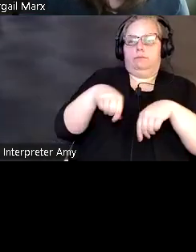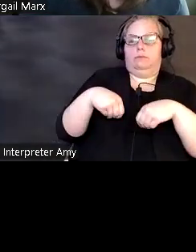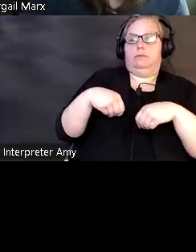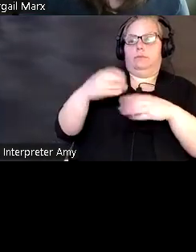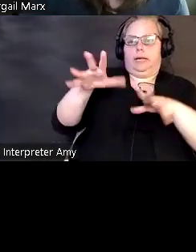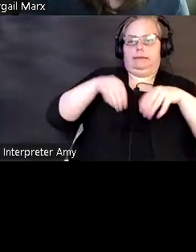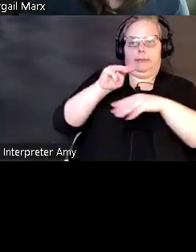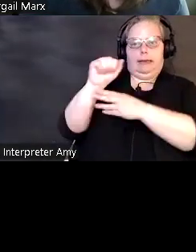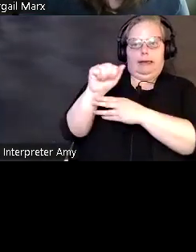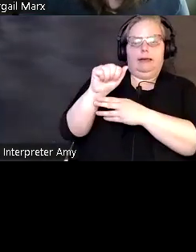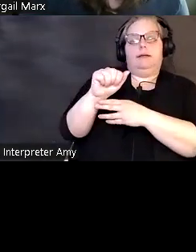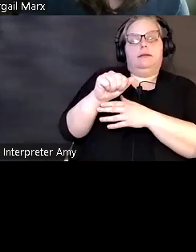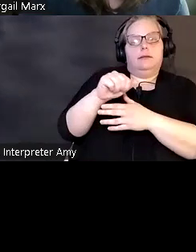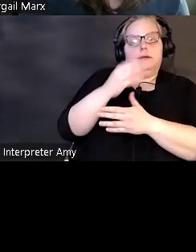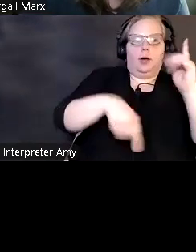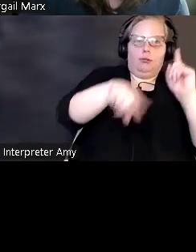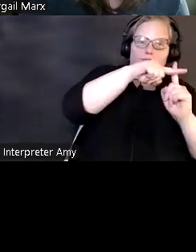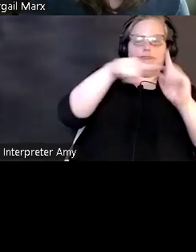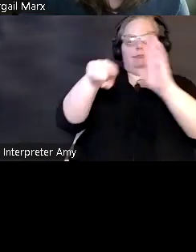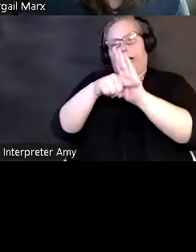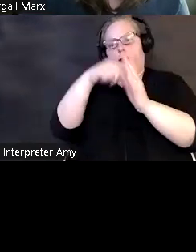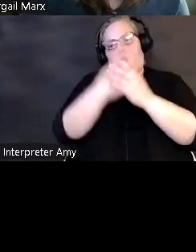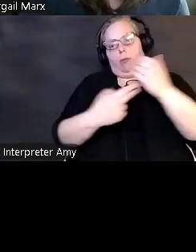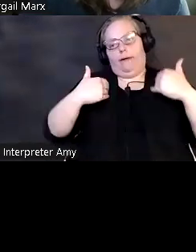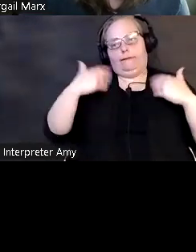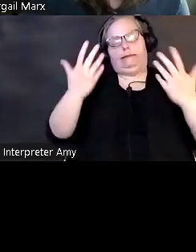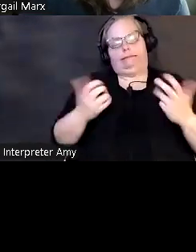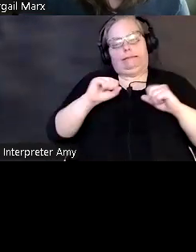some cons, and it can be difficult. So I think that also is tricky.